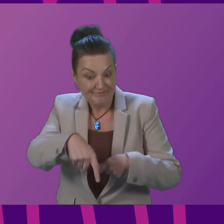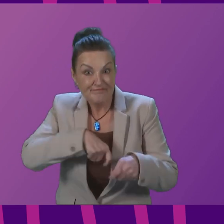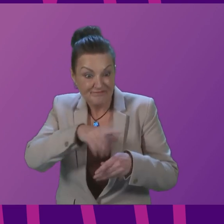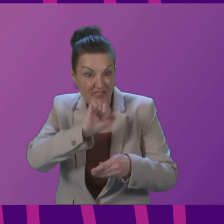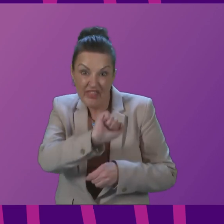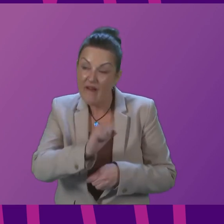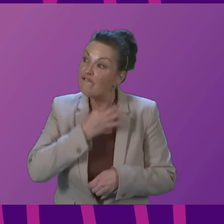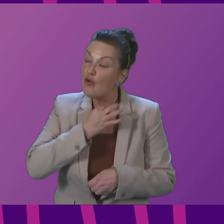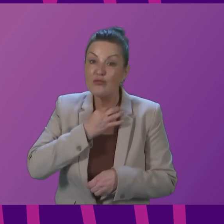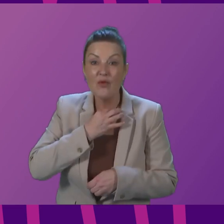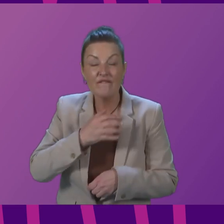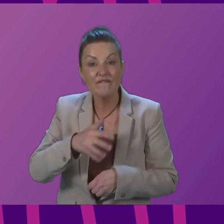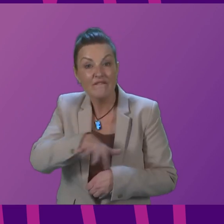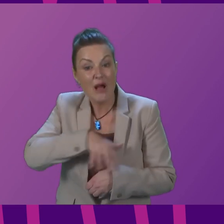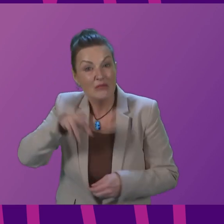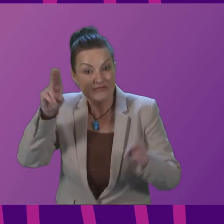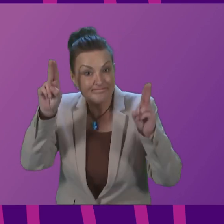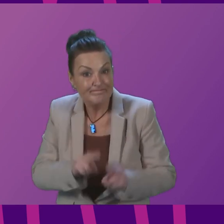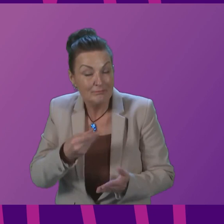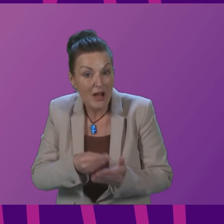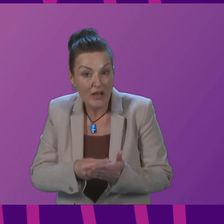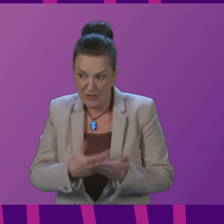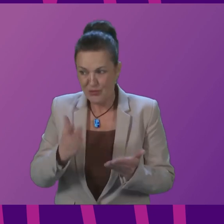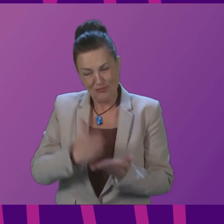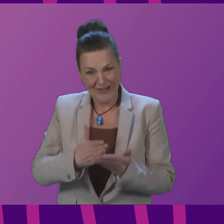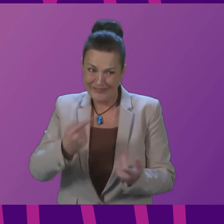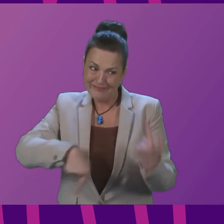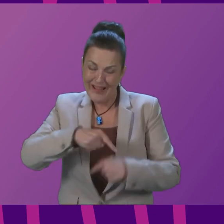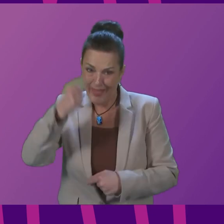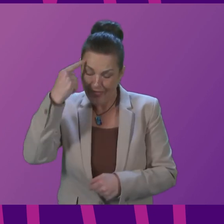It is time that the UK Government stepped up and responded properly.